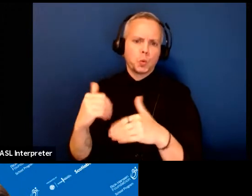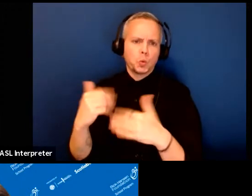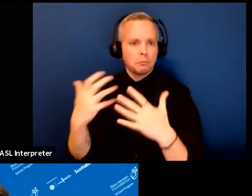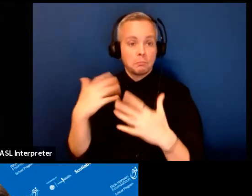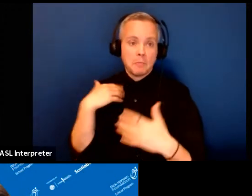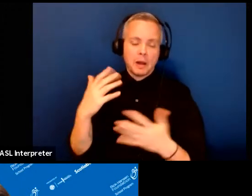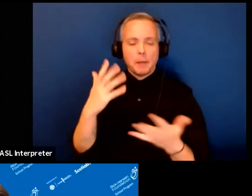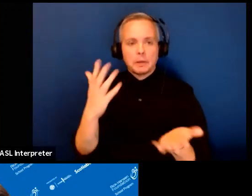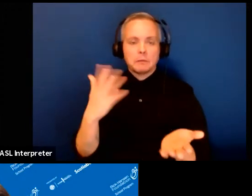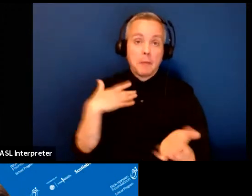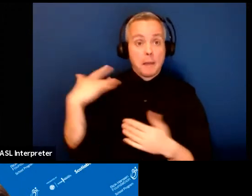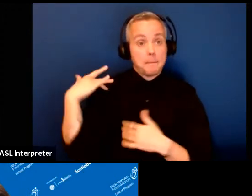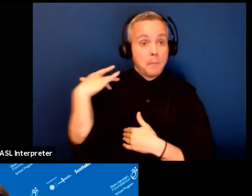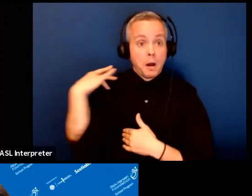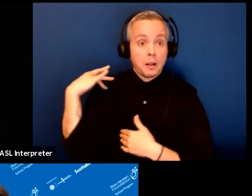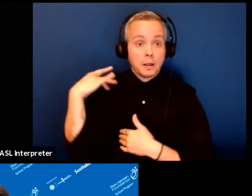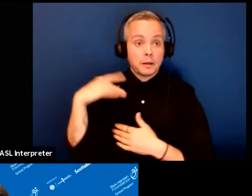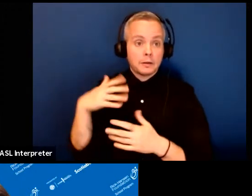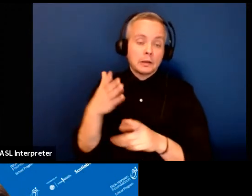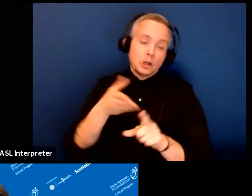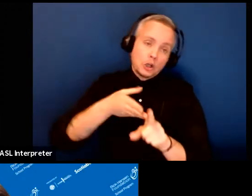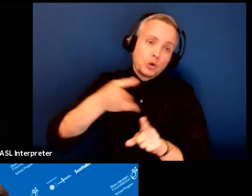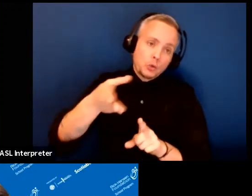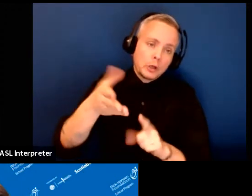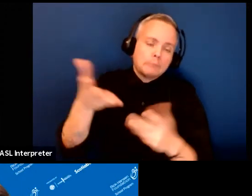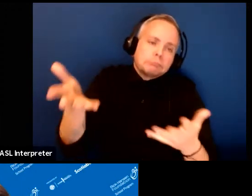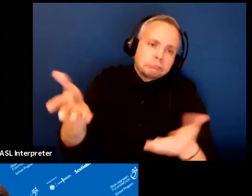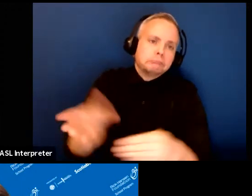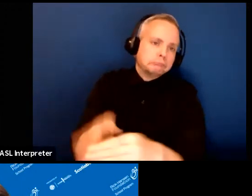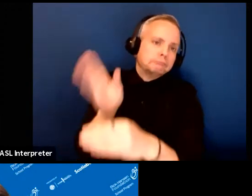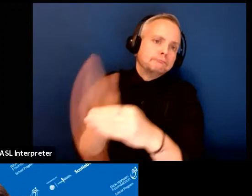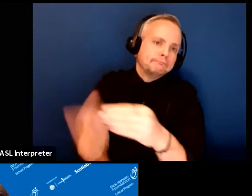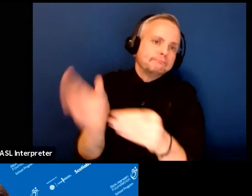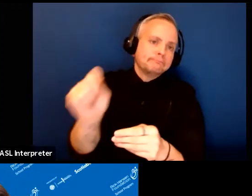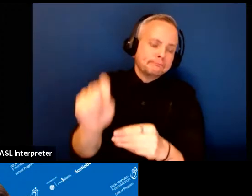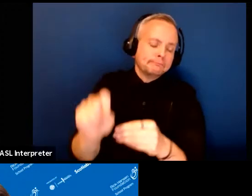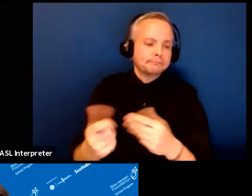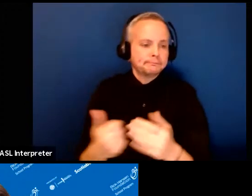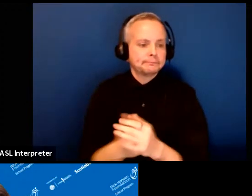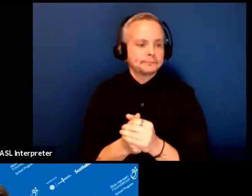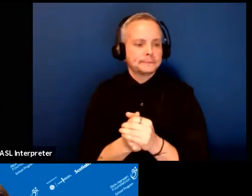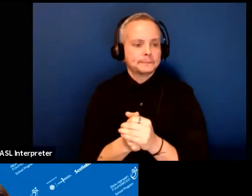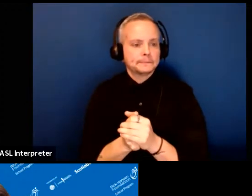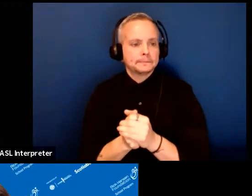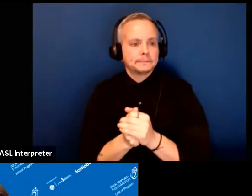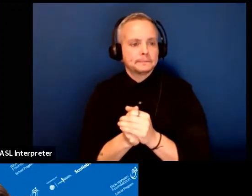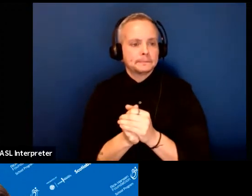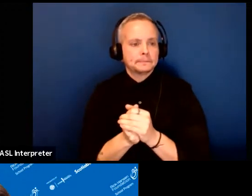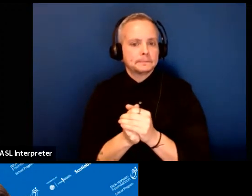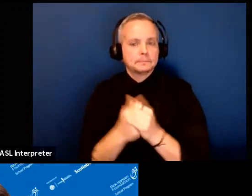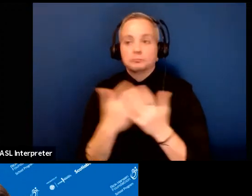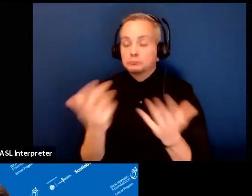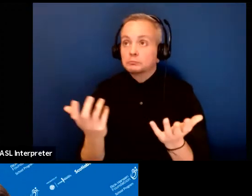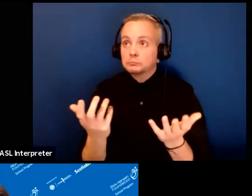WAS OVER. I, YOU KNOW, WASN'T A DANCER